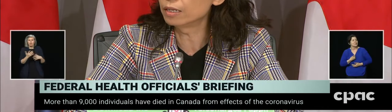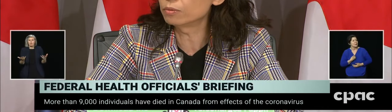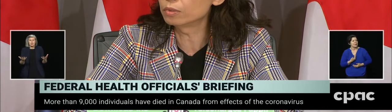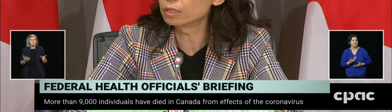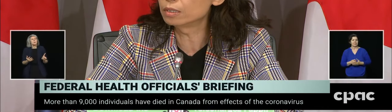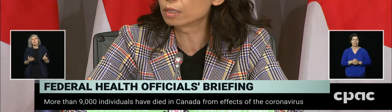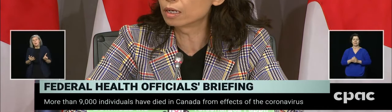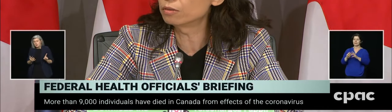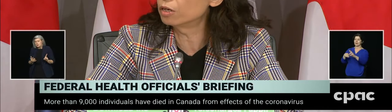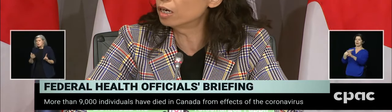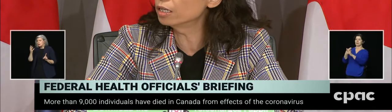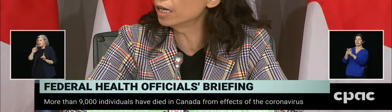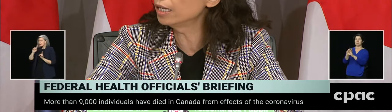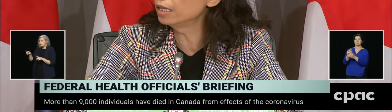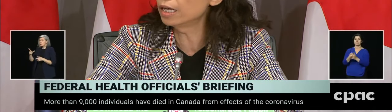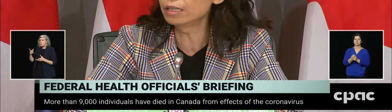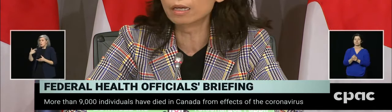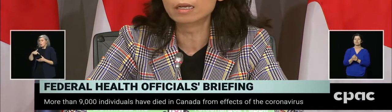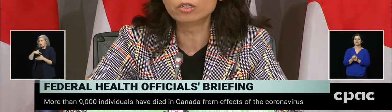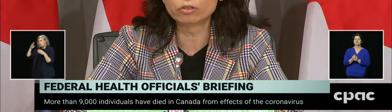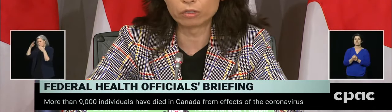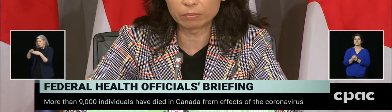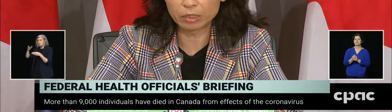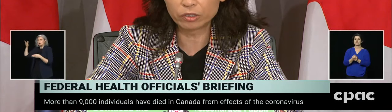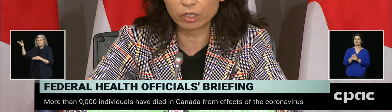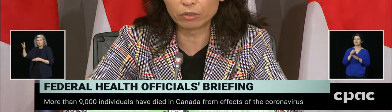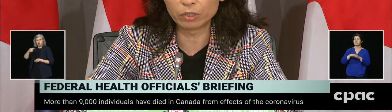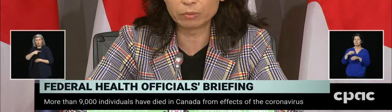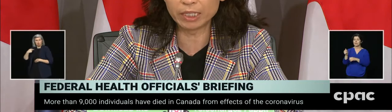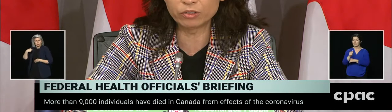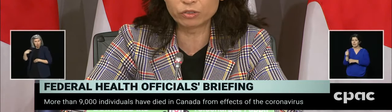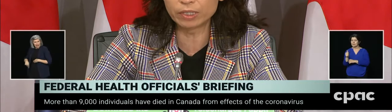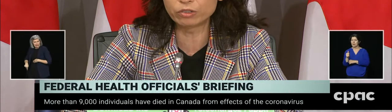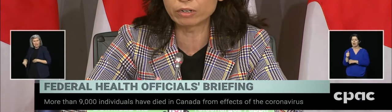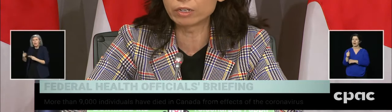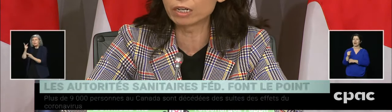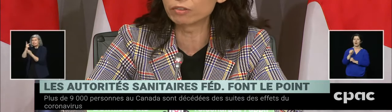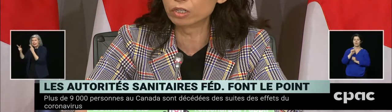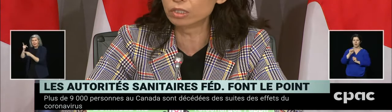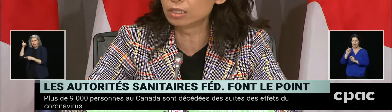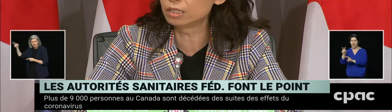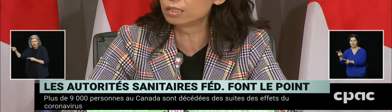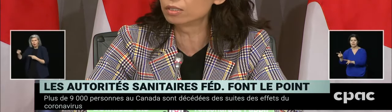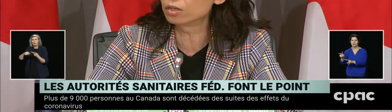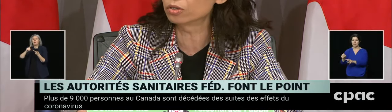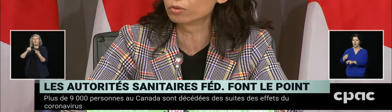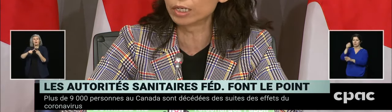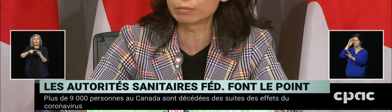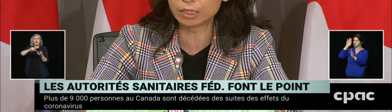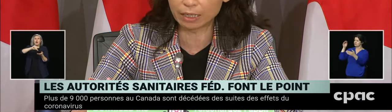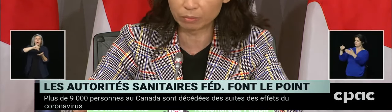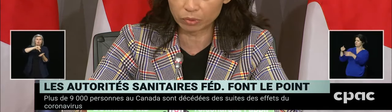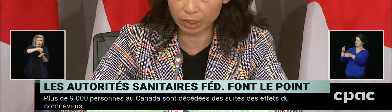I THINK OUR INITIAL TRAVEL ADVICE WAS FOCUSED MORE ON CHINA AND THEN MOVED TO -- I BELIEVE THEN IT WAS IRAN AND THEN